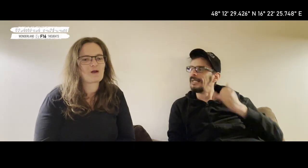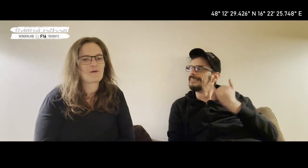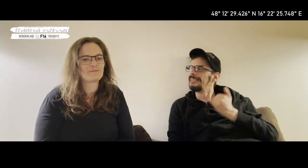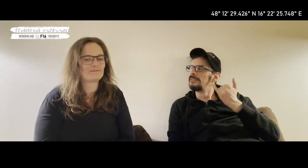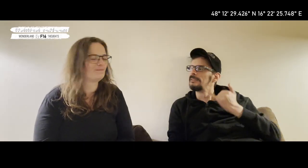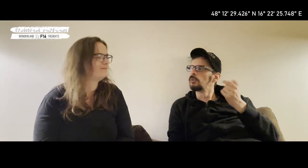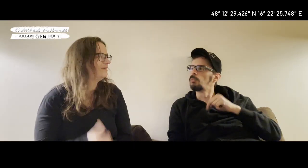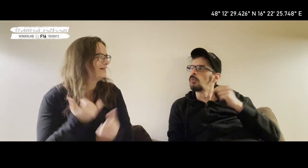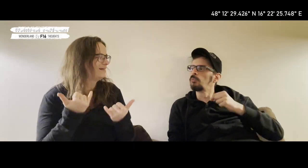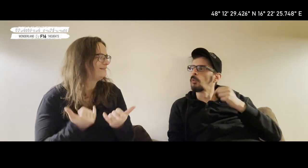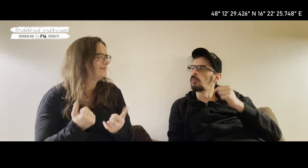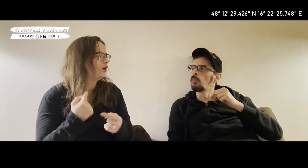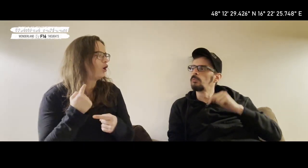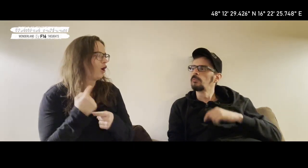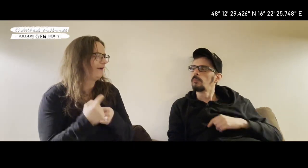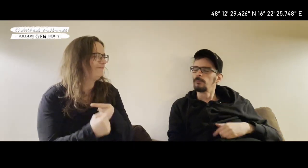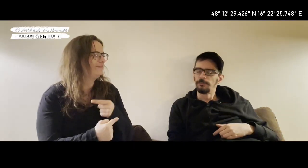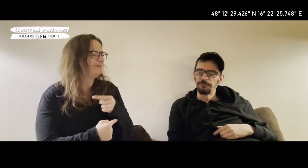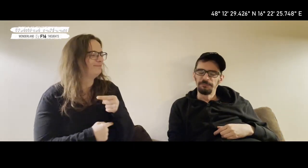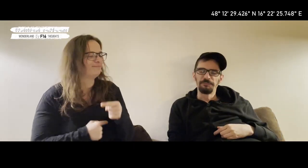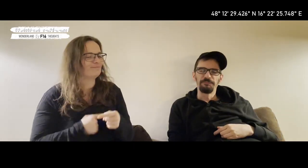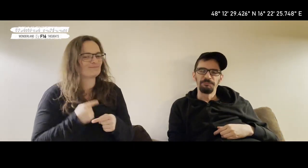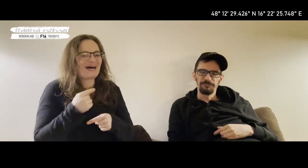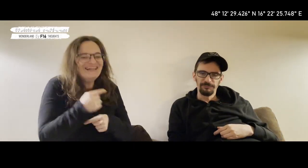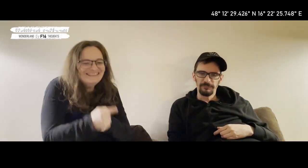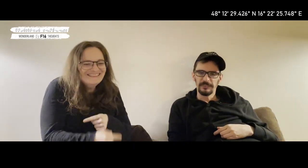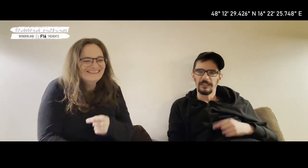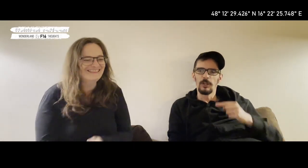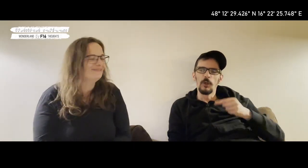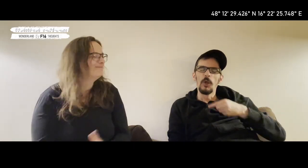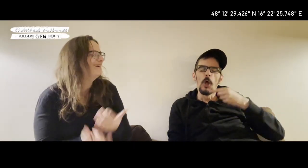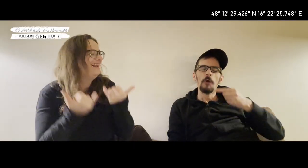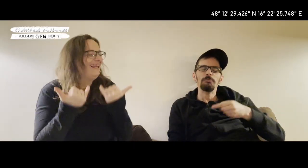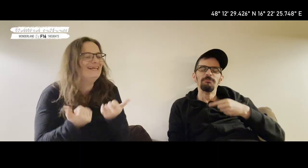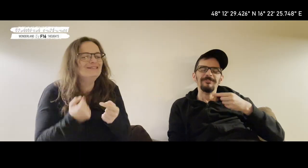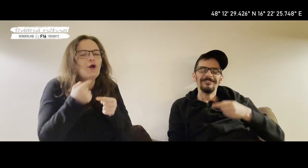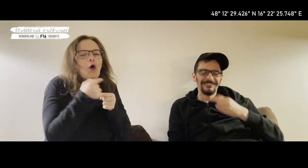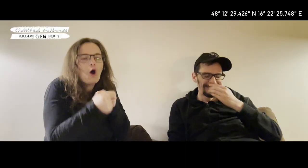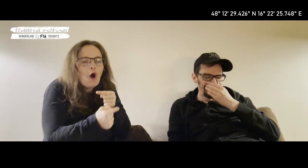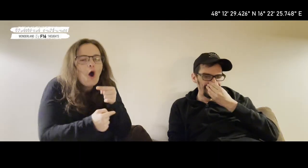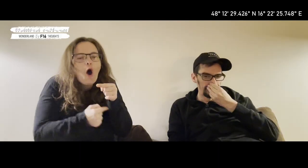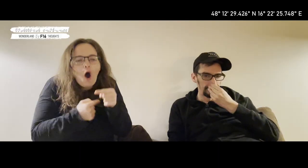Now they all come. Now it's running. Run. Run now.